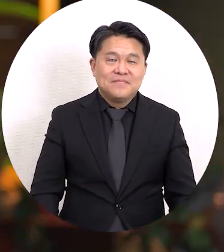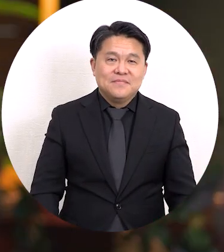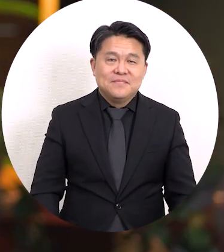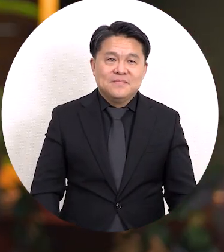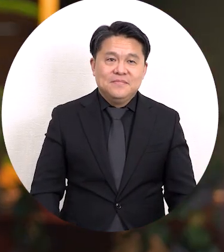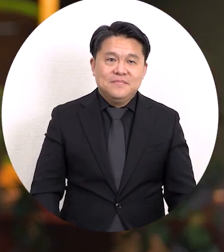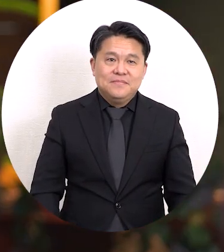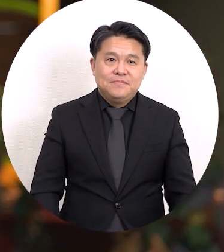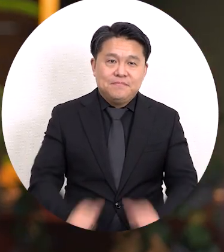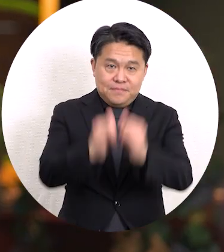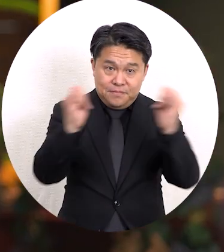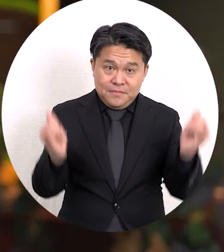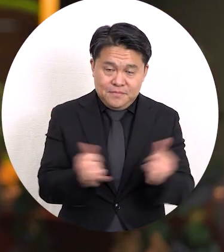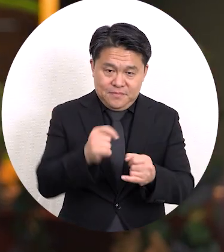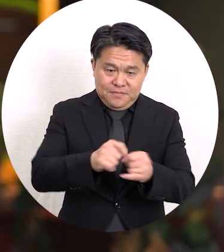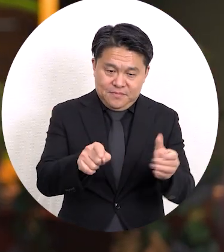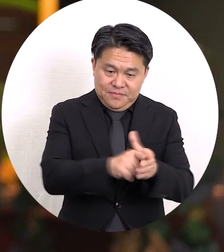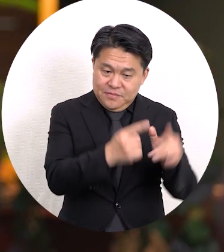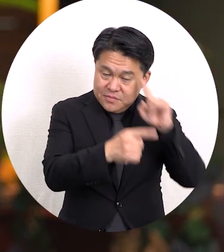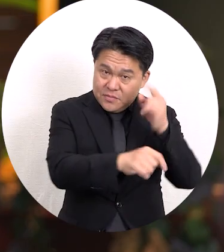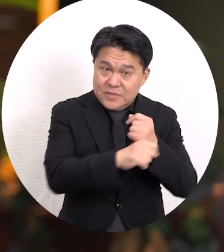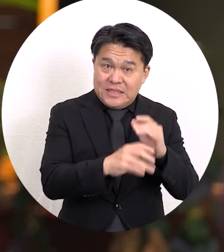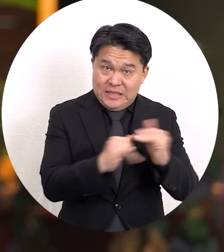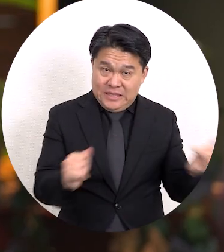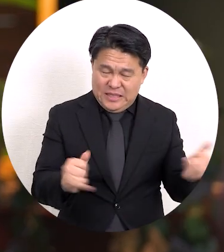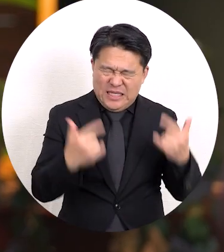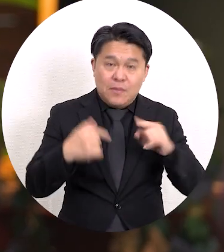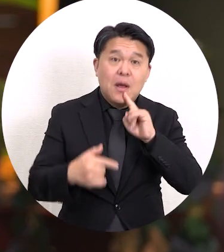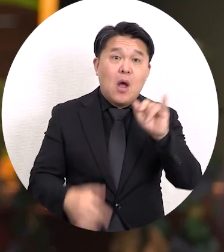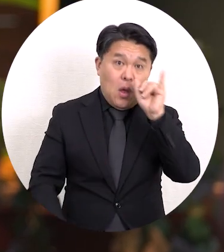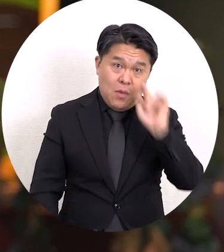Sociologists who study religion often say that